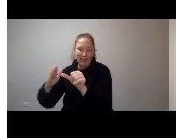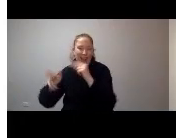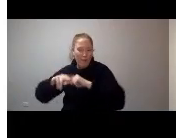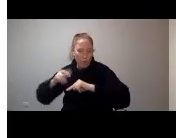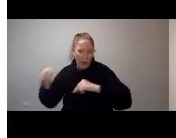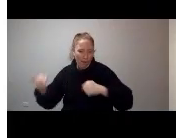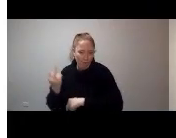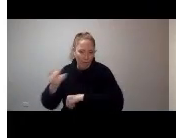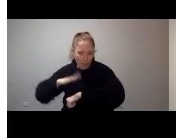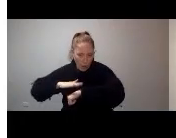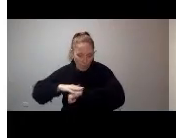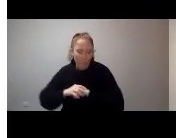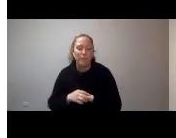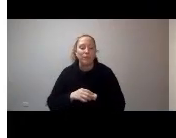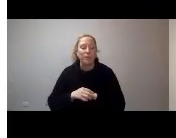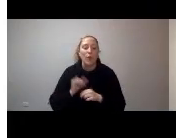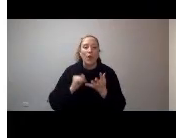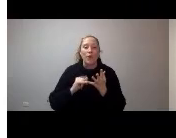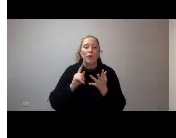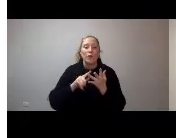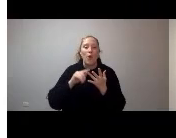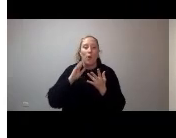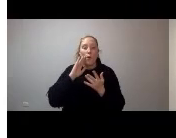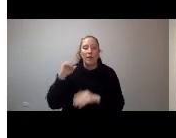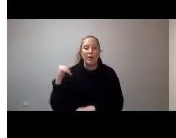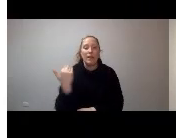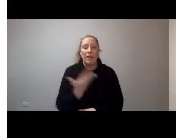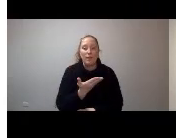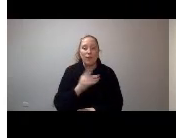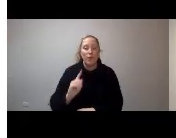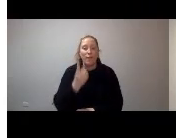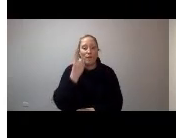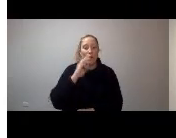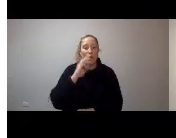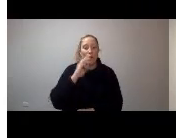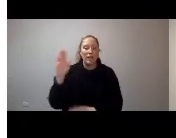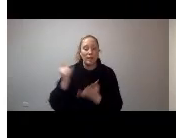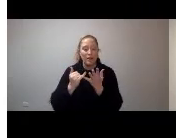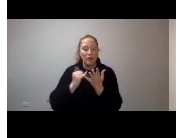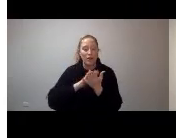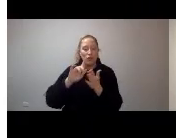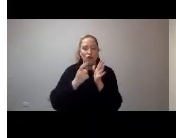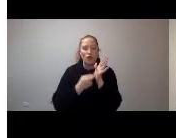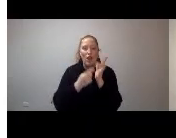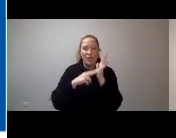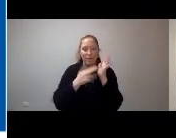So, I will now hand over to our first presenter. Please go ahead, Sharon Goldfeld.